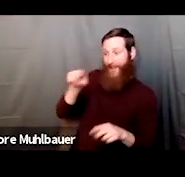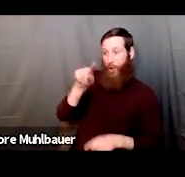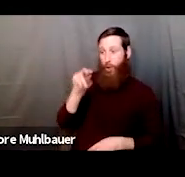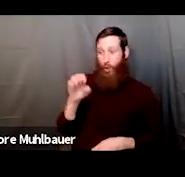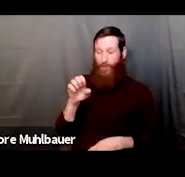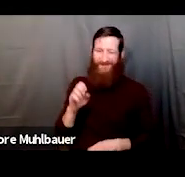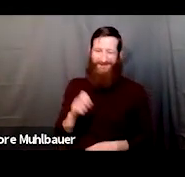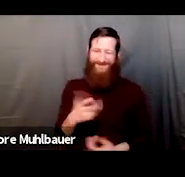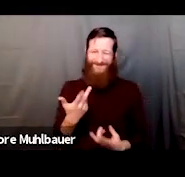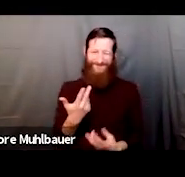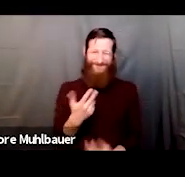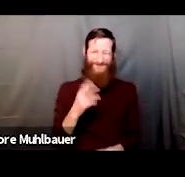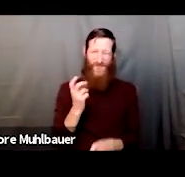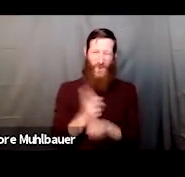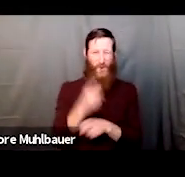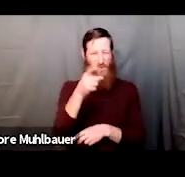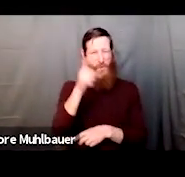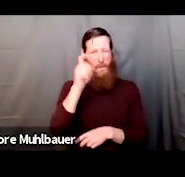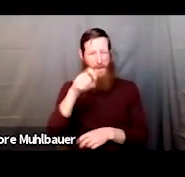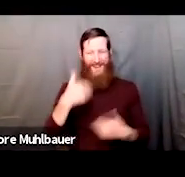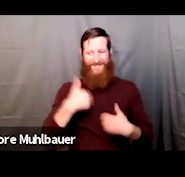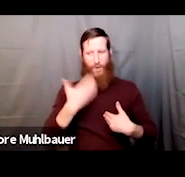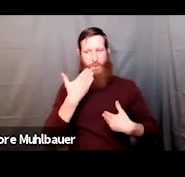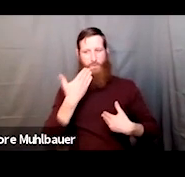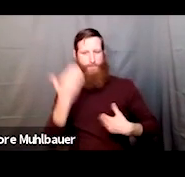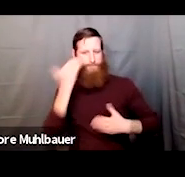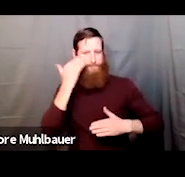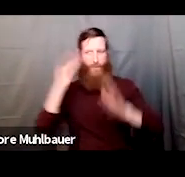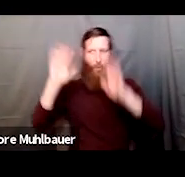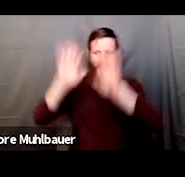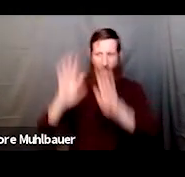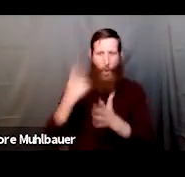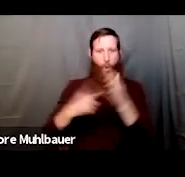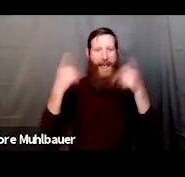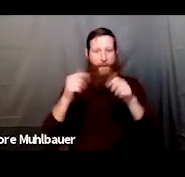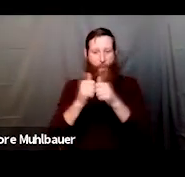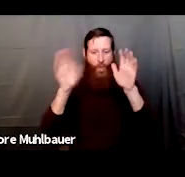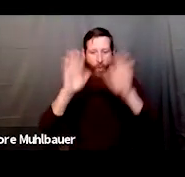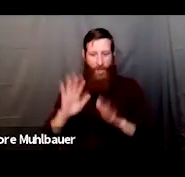You have to have a pretty good sense of the weather and what has been happening over the entire season.